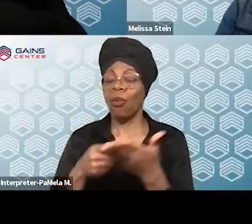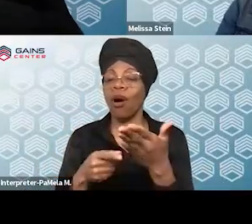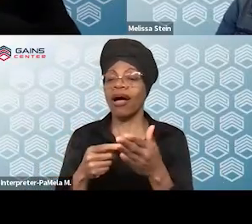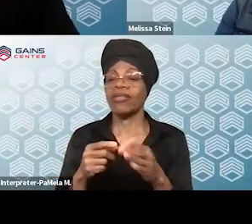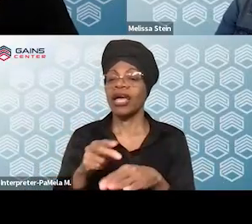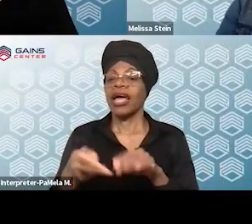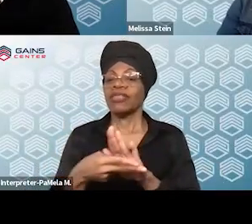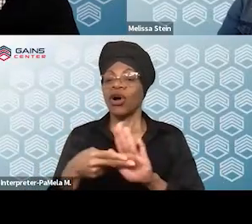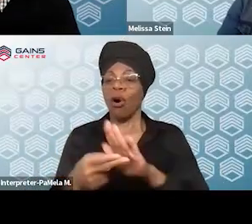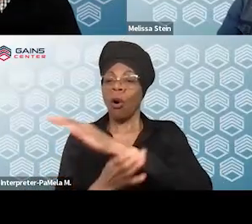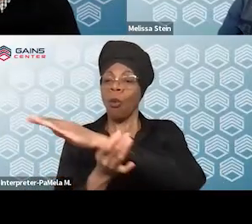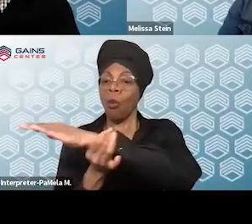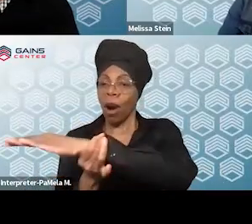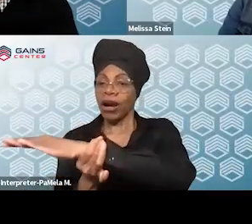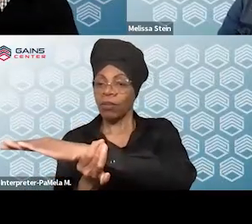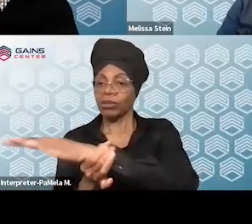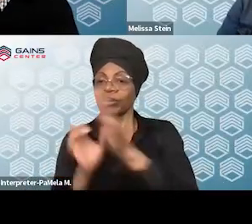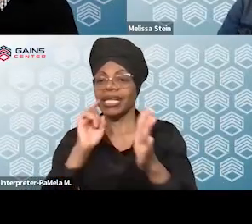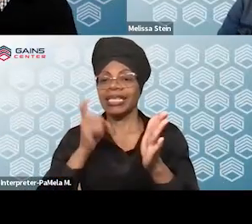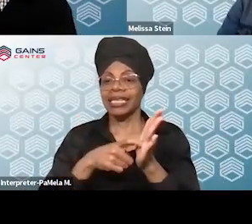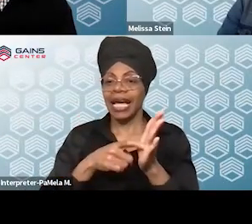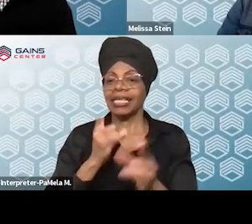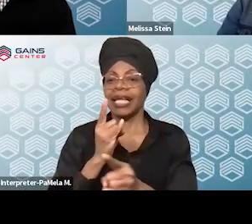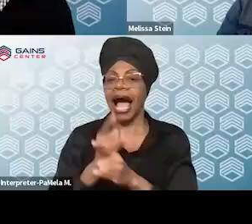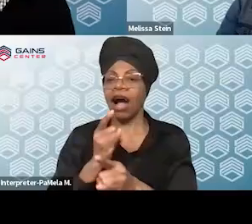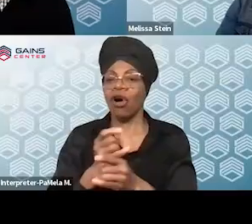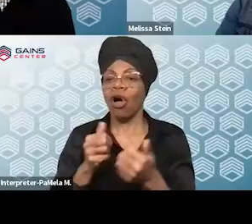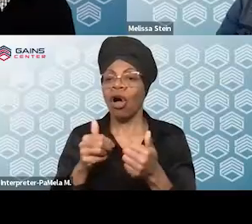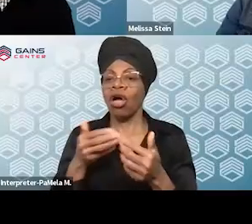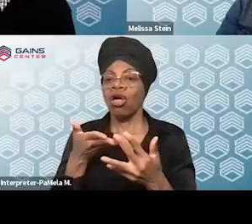that detect alcohol through the skin, through sweat.